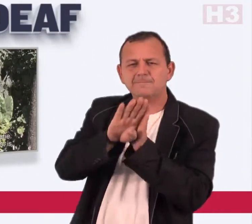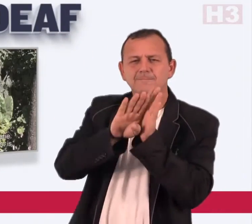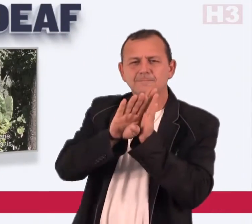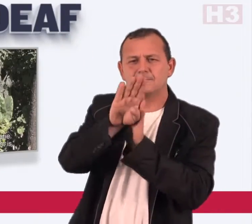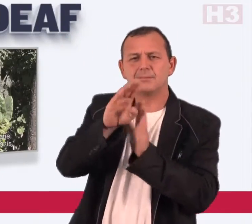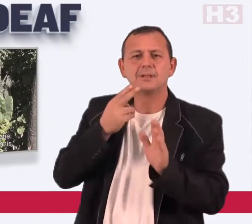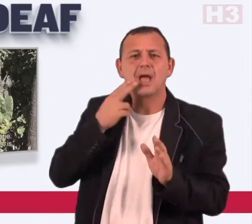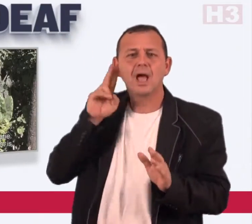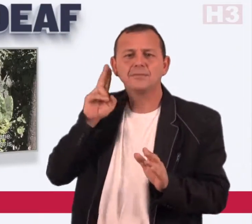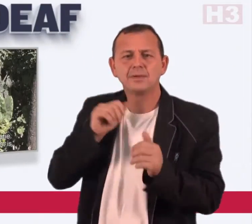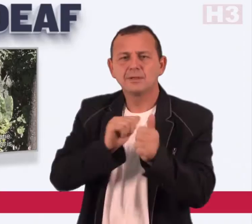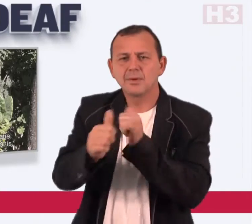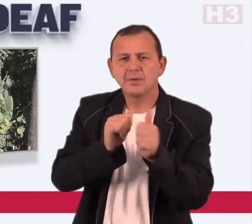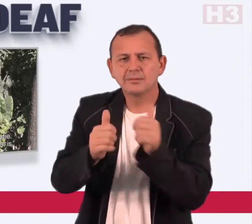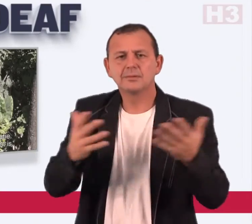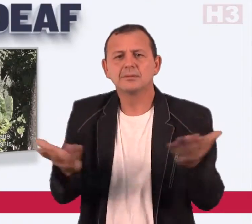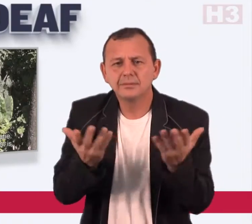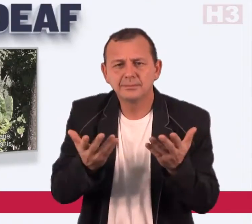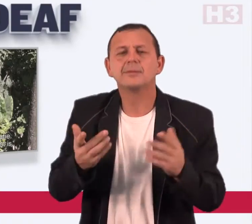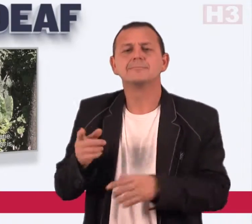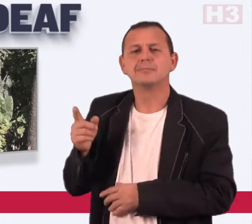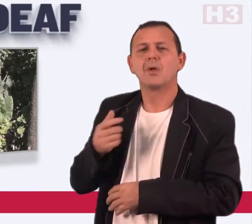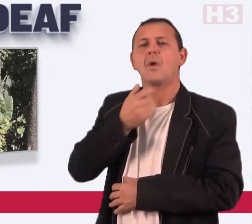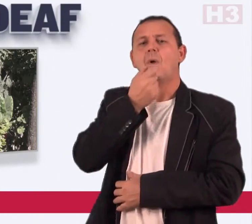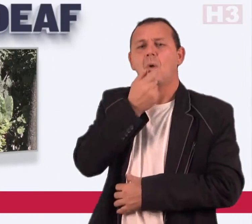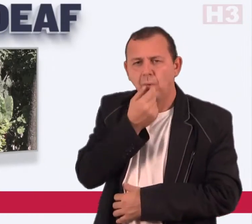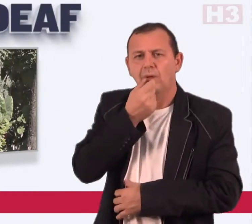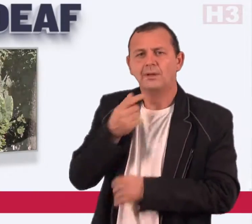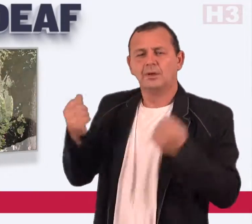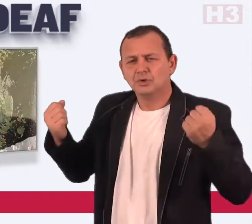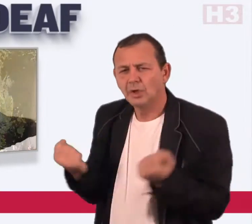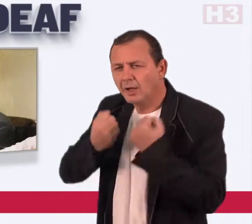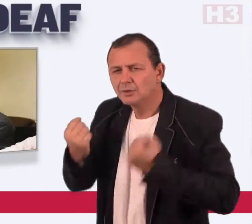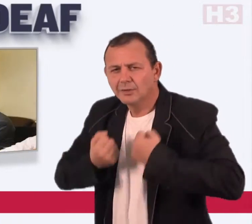to develop deaf sports by training referees, sports